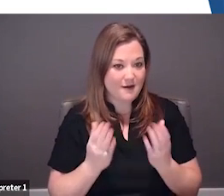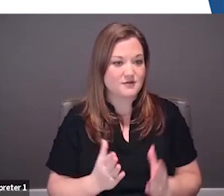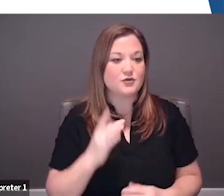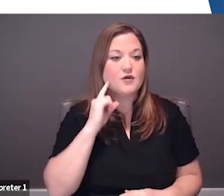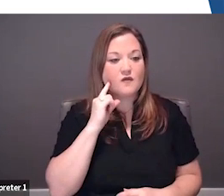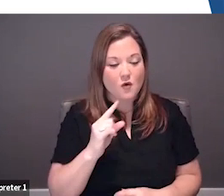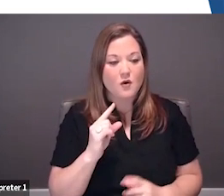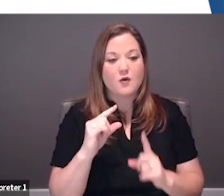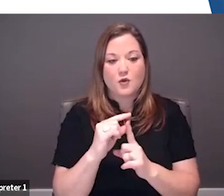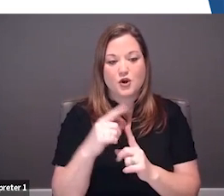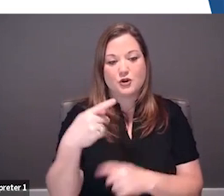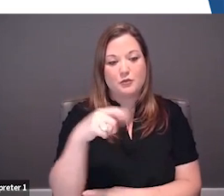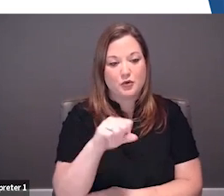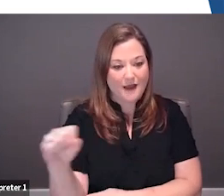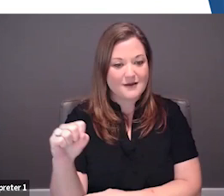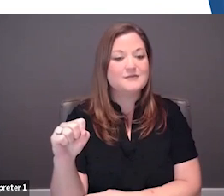and I'm the CEO of a company called Equalize Digital.